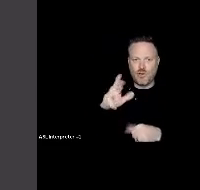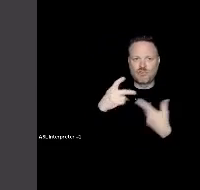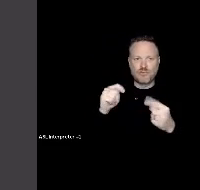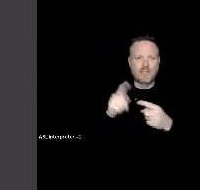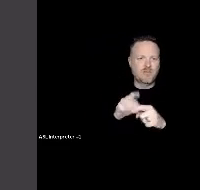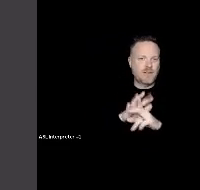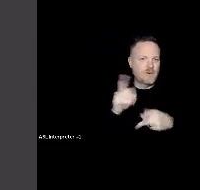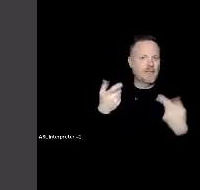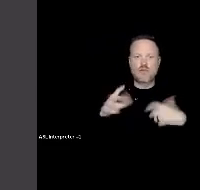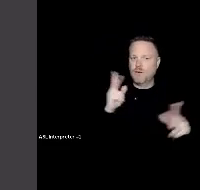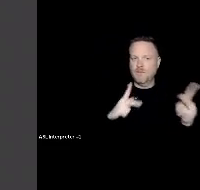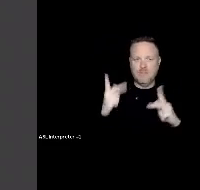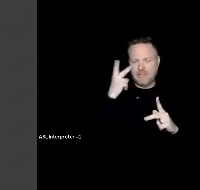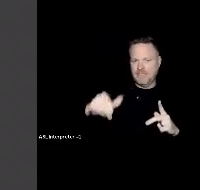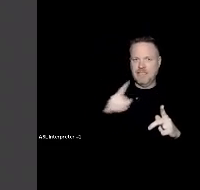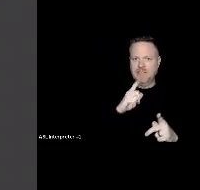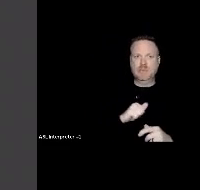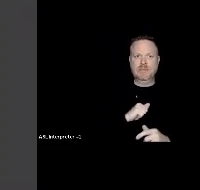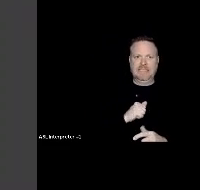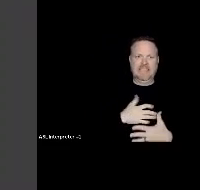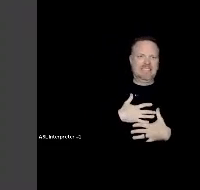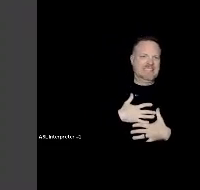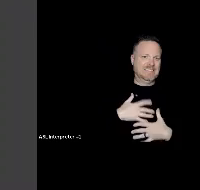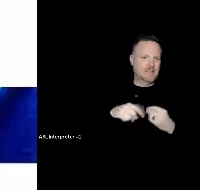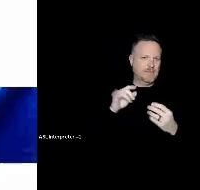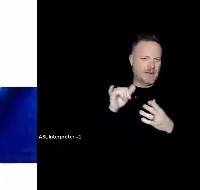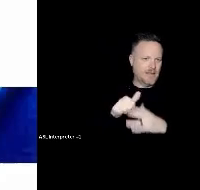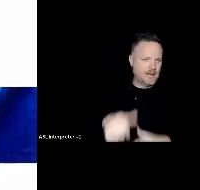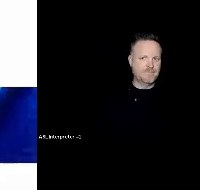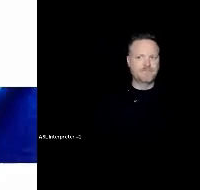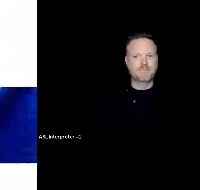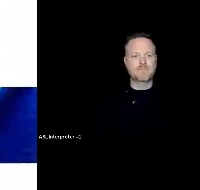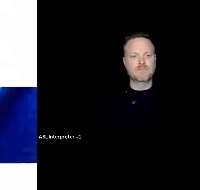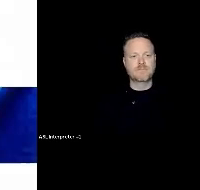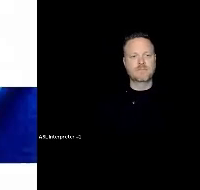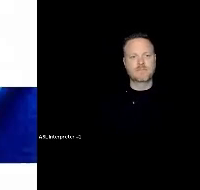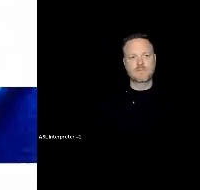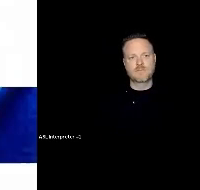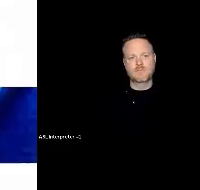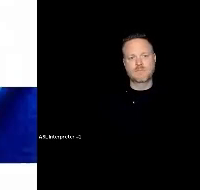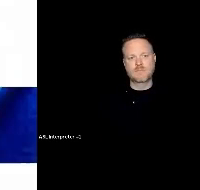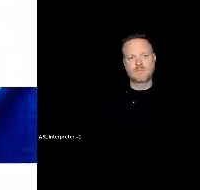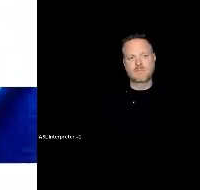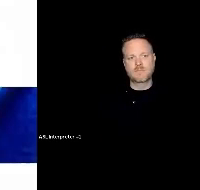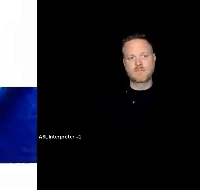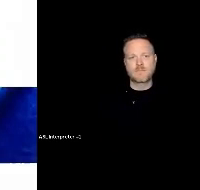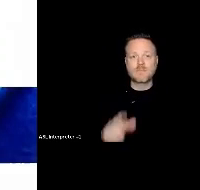them. He is very self conscious of them. Next slide. Declan's school experience